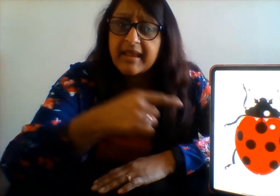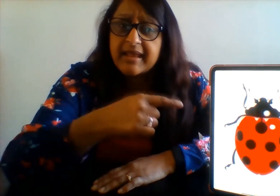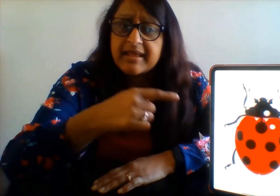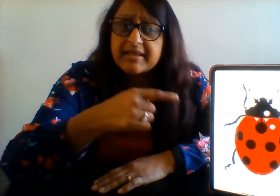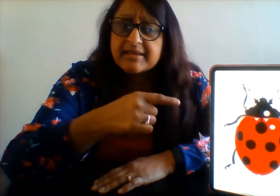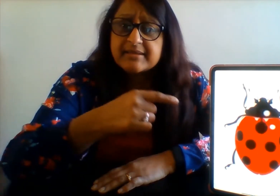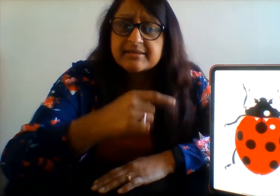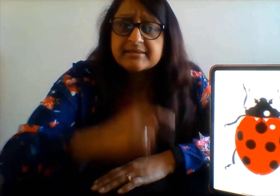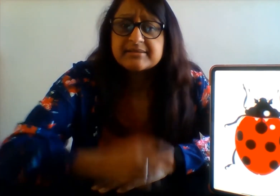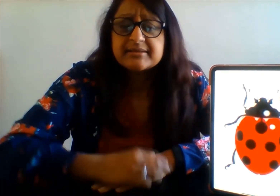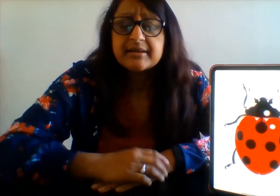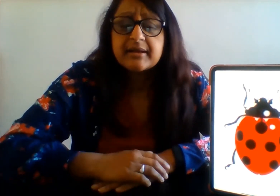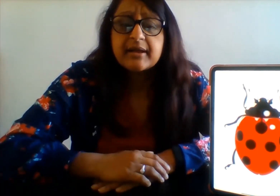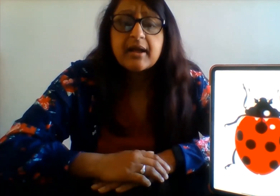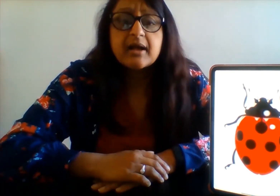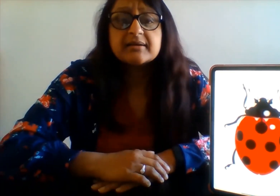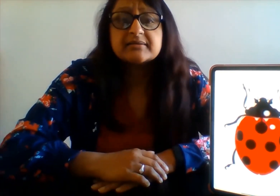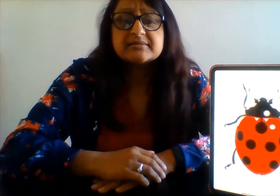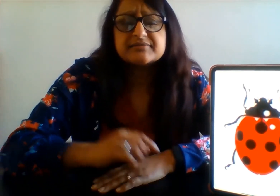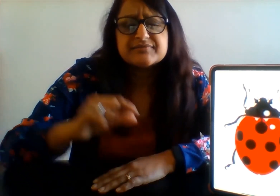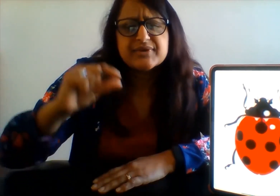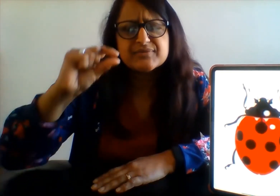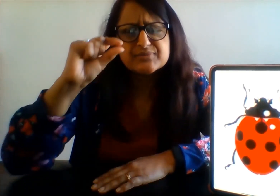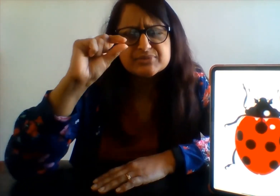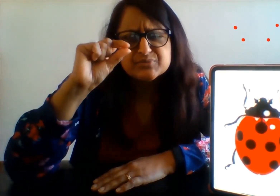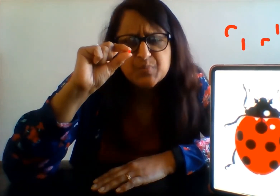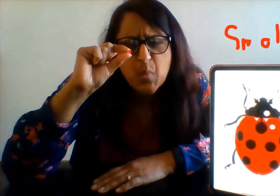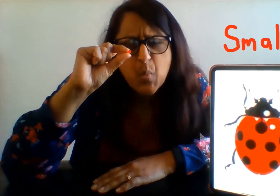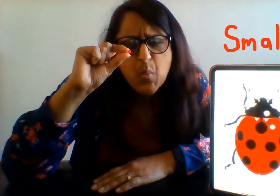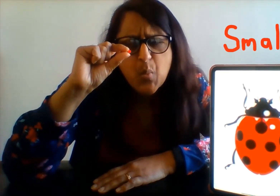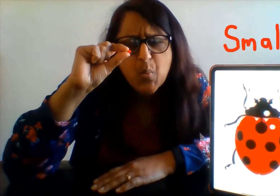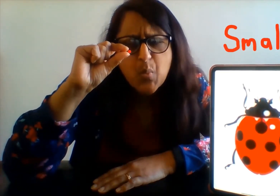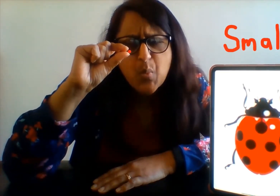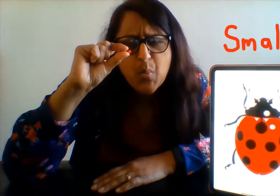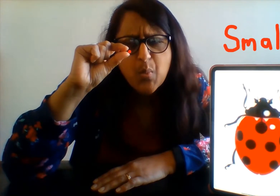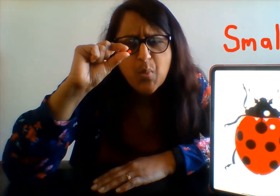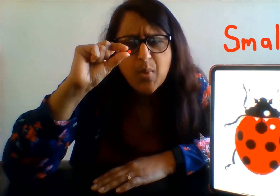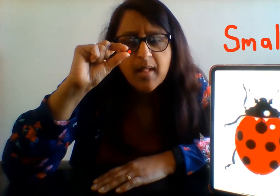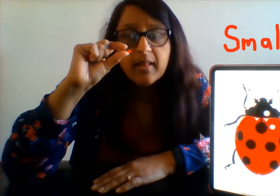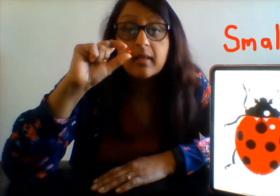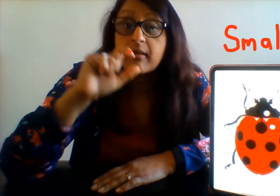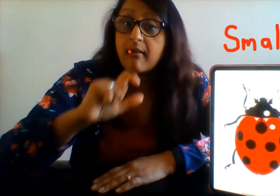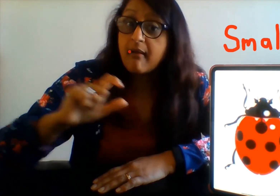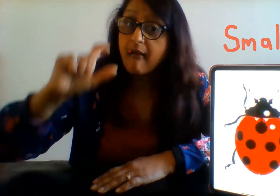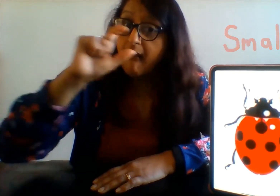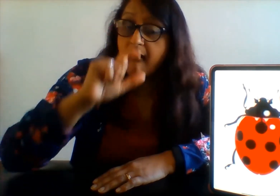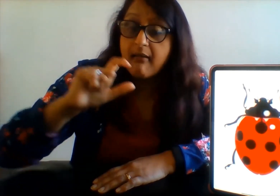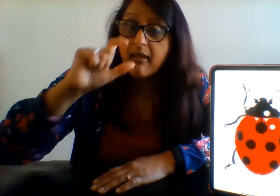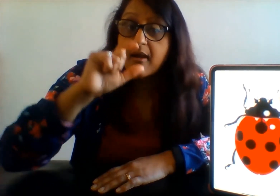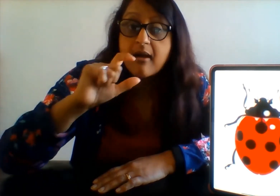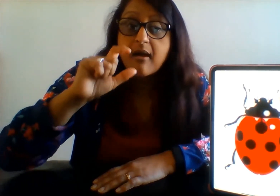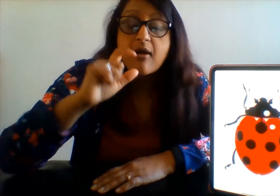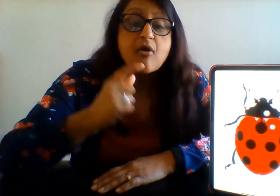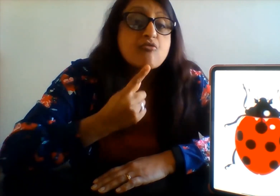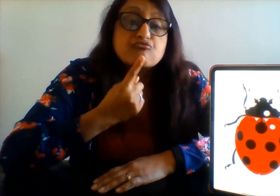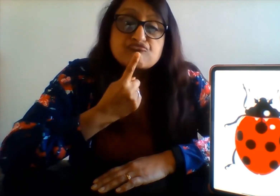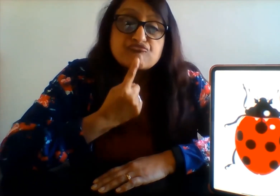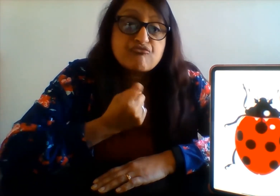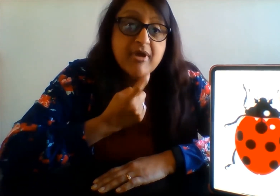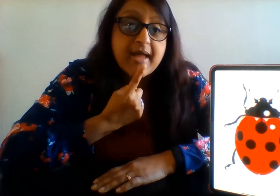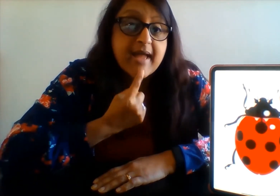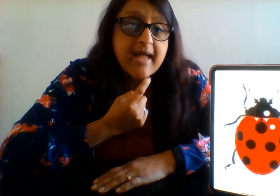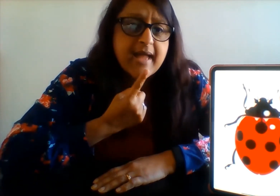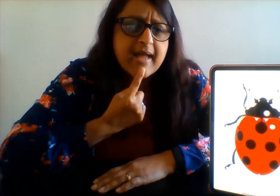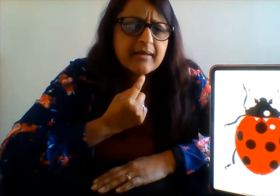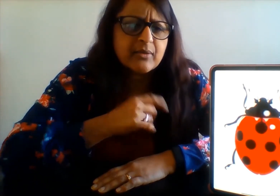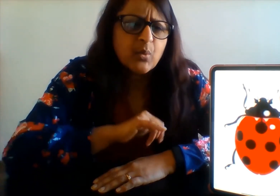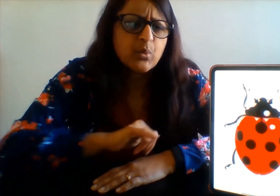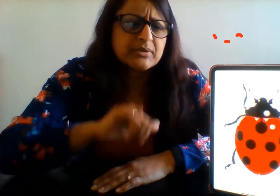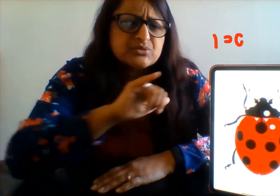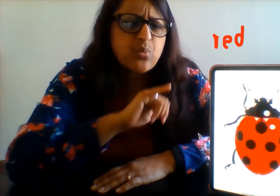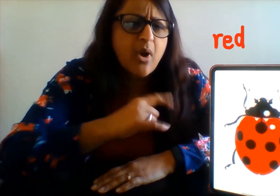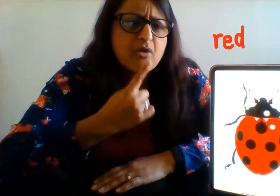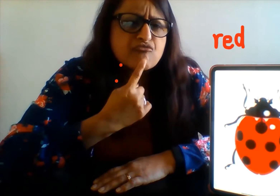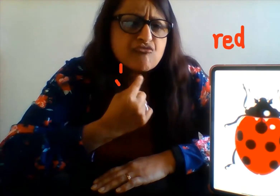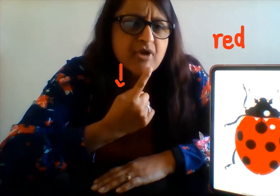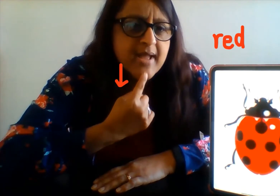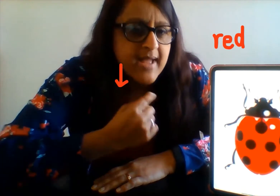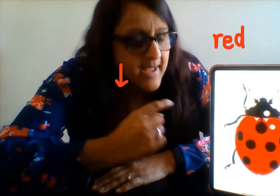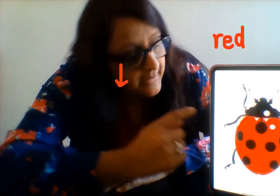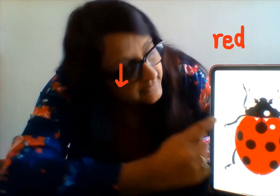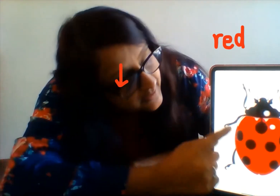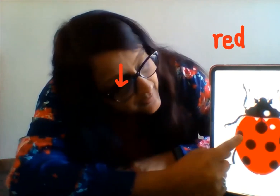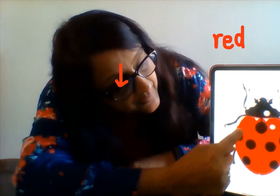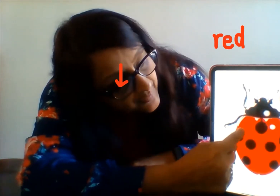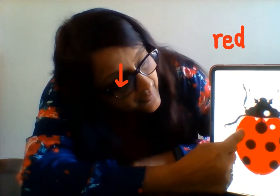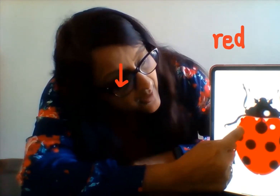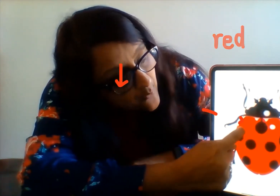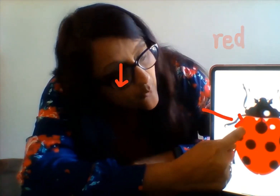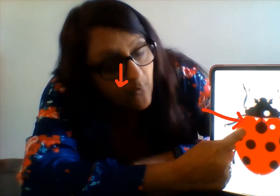This ladybird is small and red in colour. Which parts of the ladybird are red?